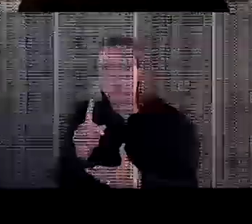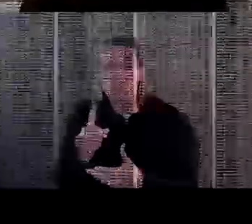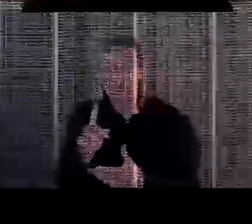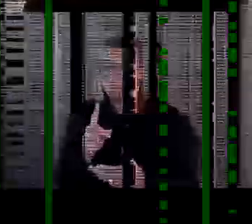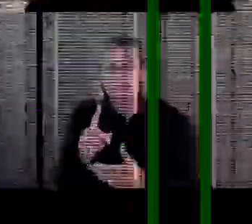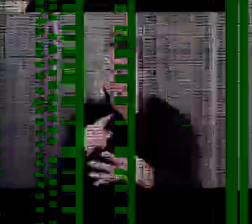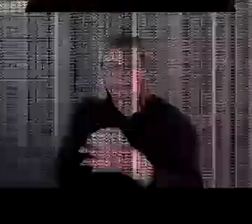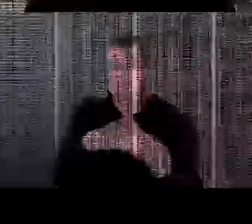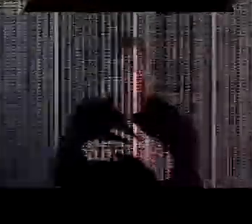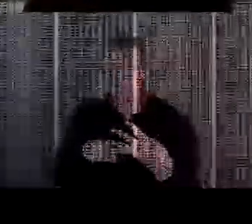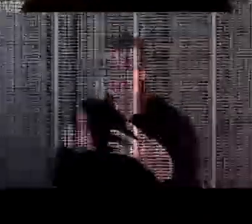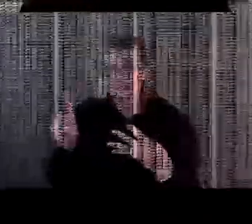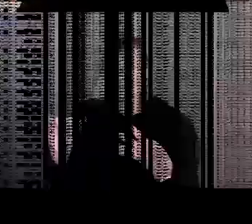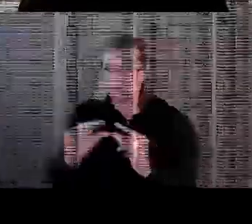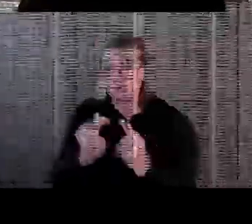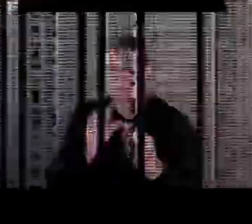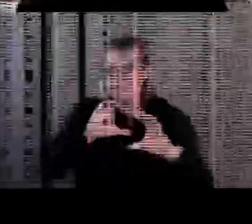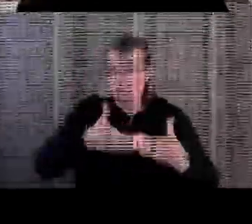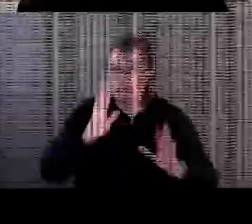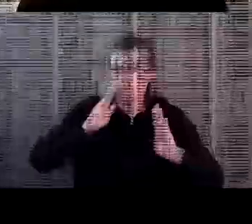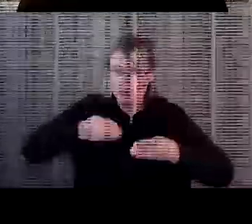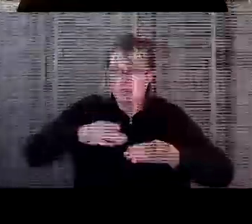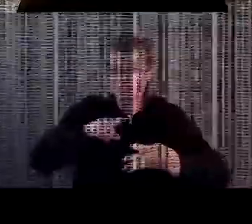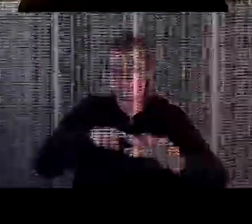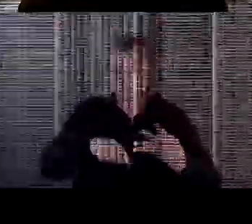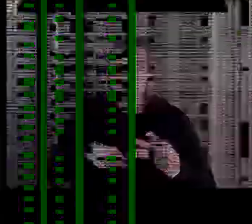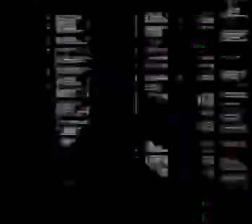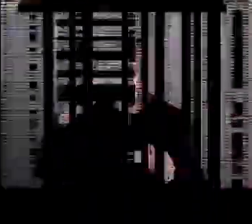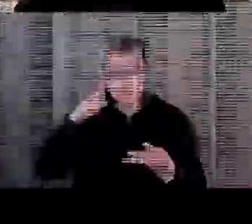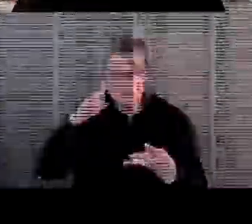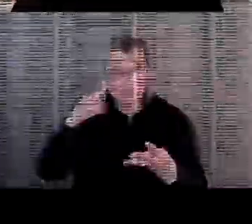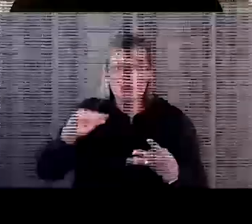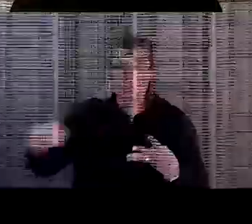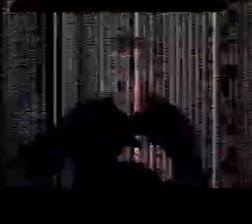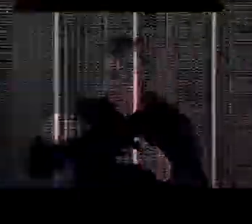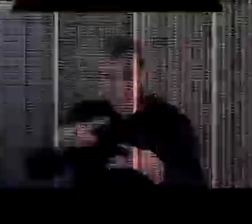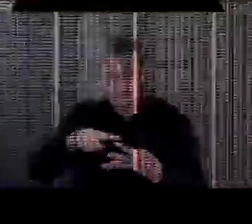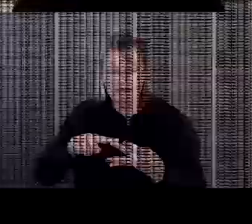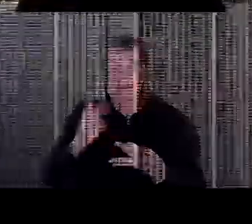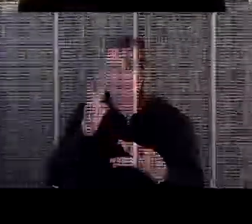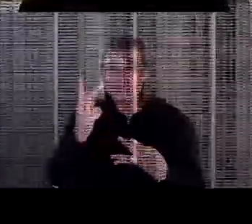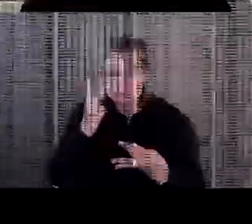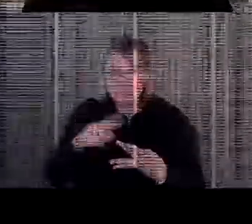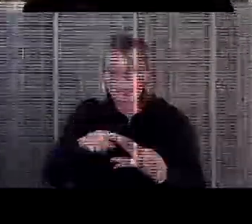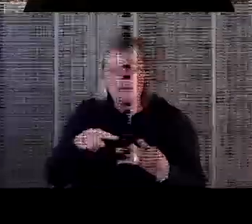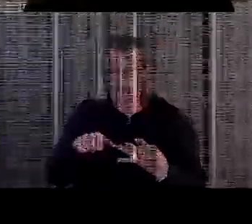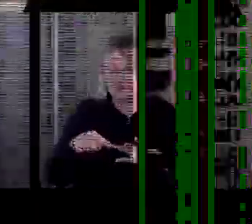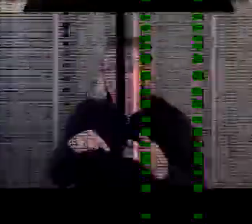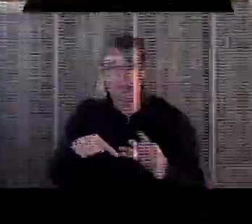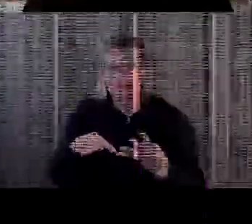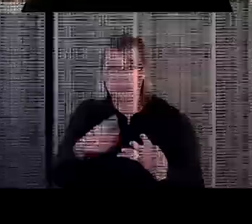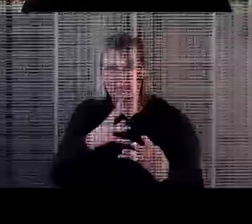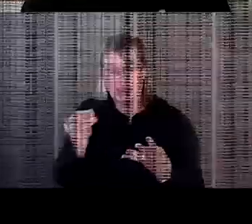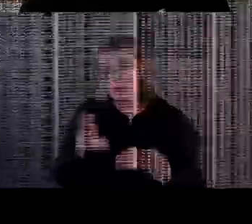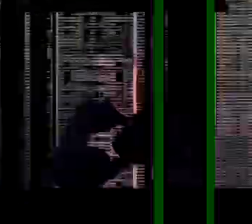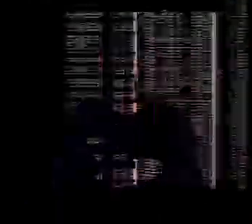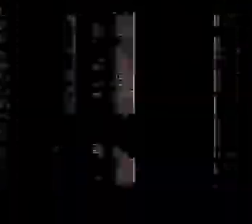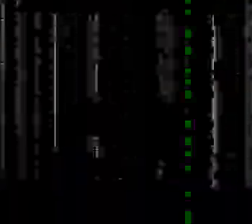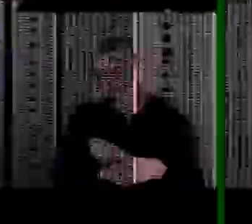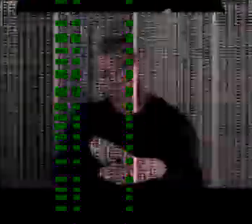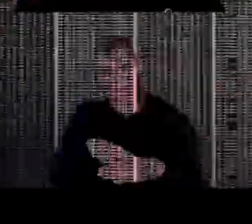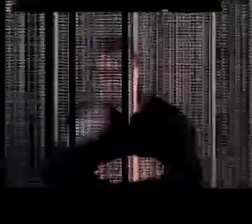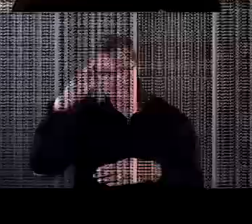groups and focus on hearing, mobility, on vision and of course on cognitive impairments, which is